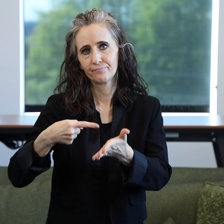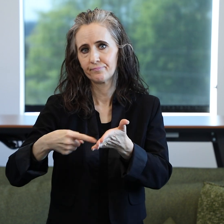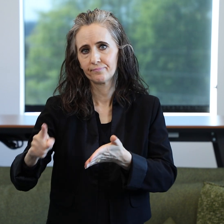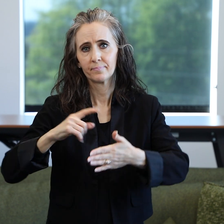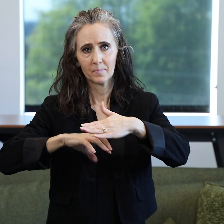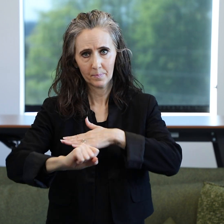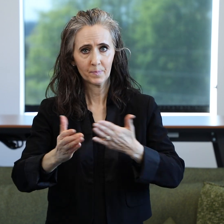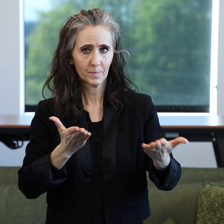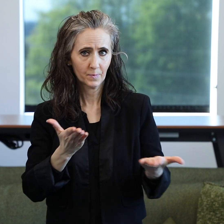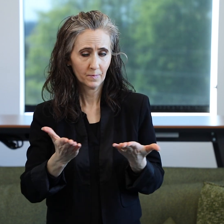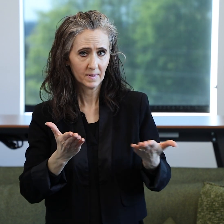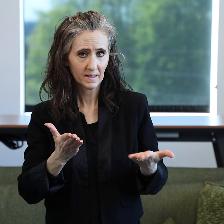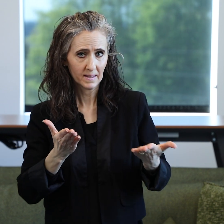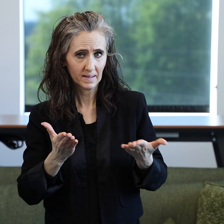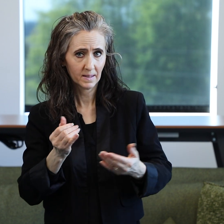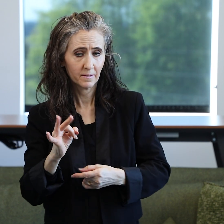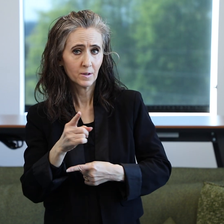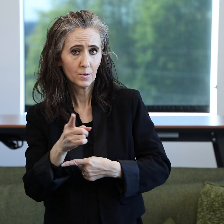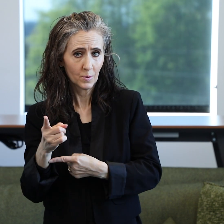the Department of Health can cover your abortion services.